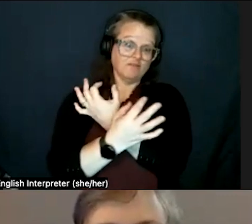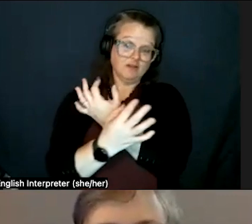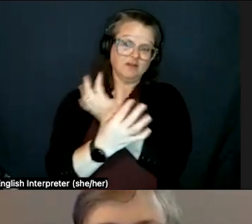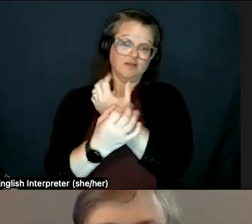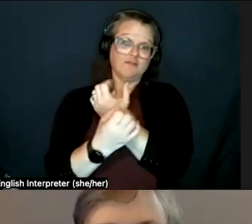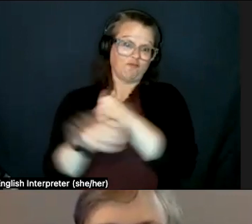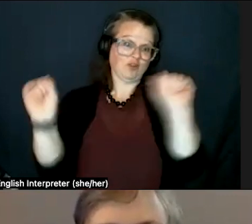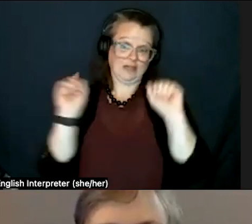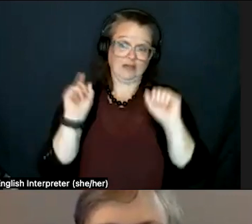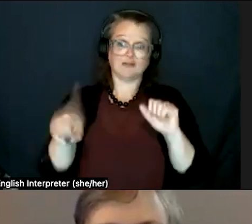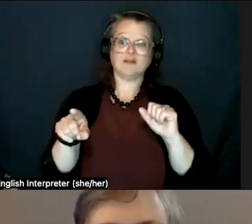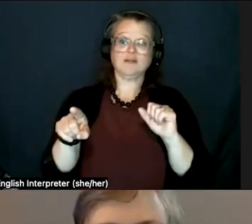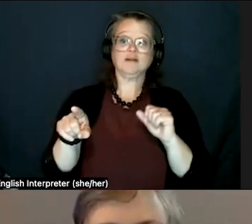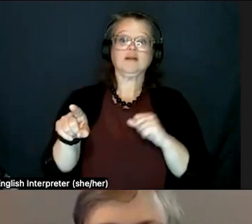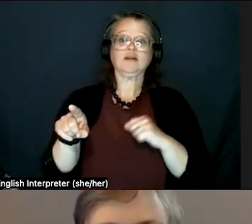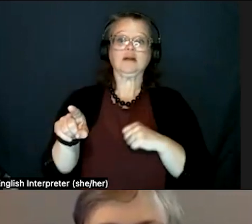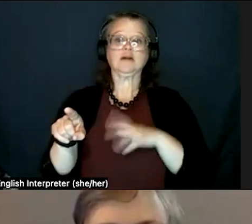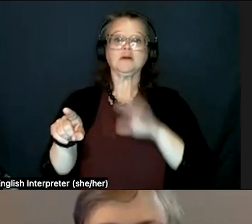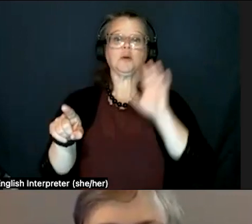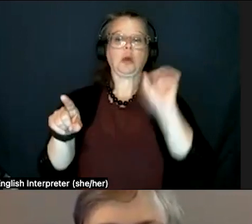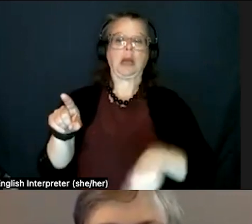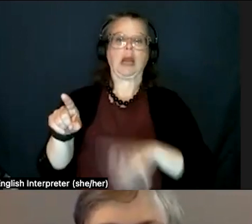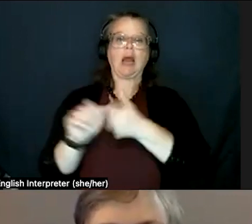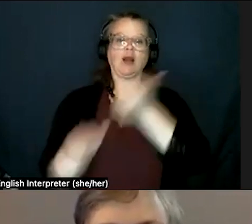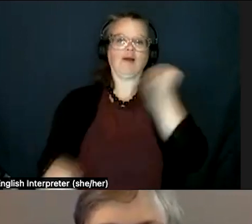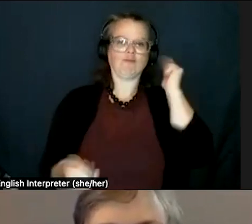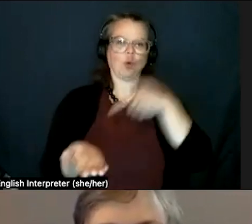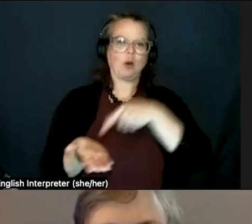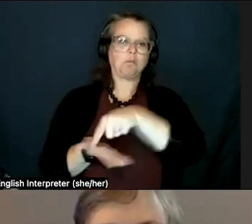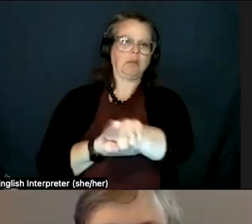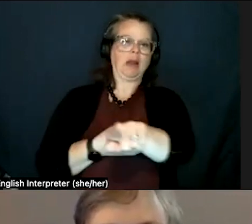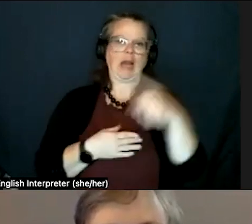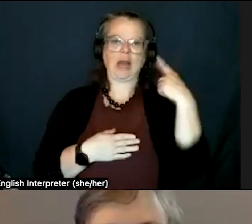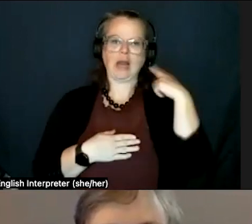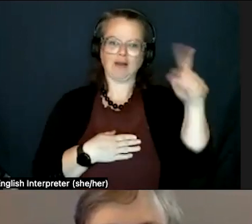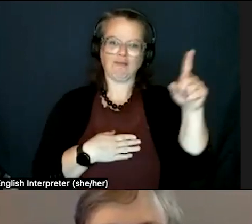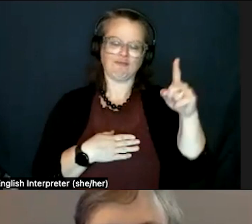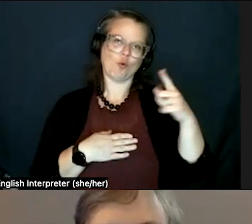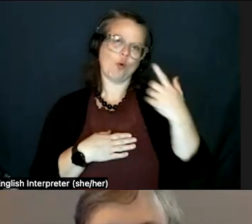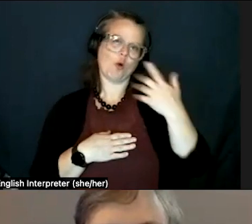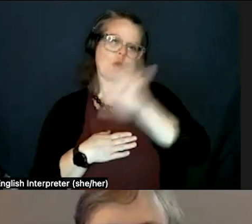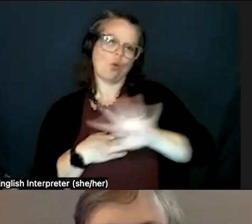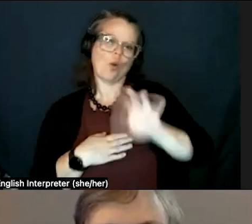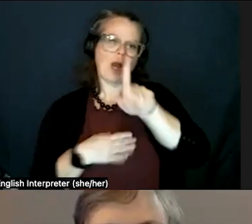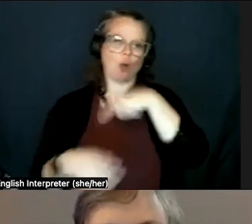buy for an extra year without having to pay for an account on this one than on alternative options.